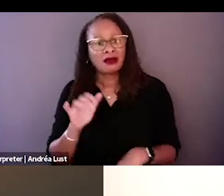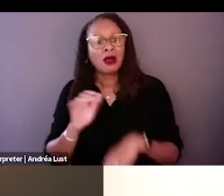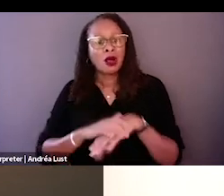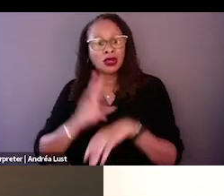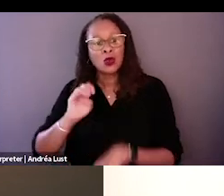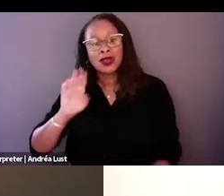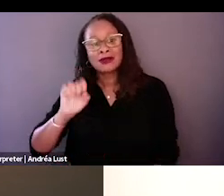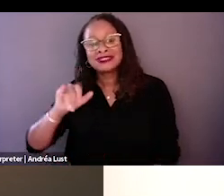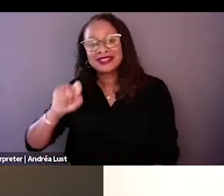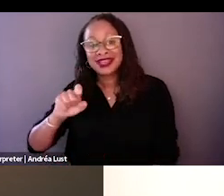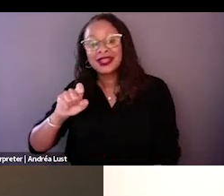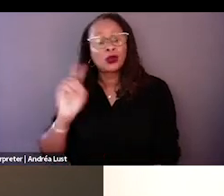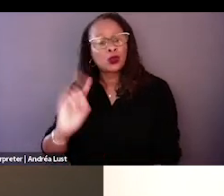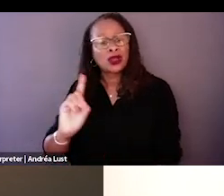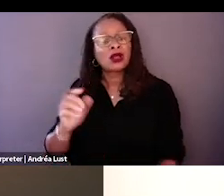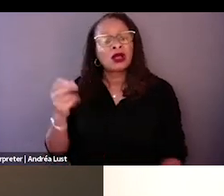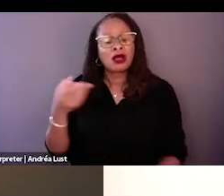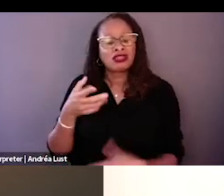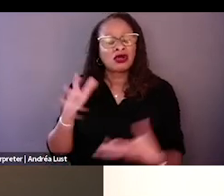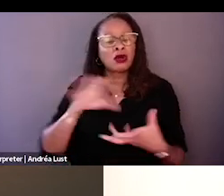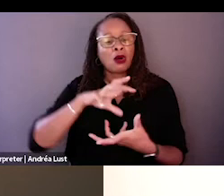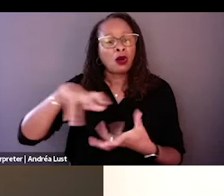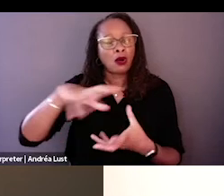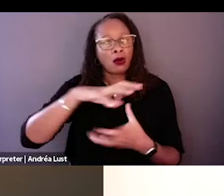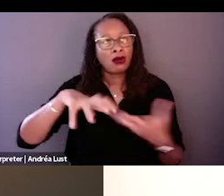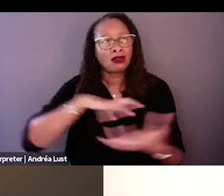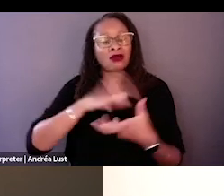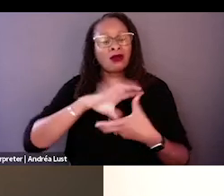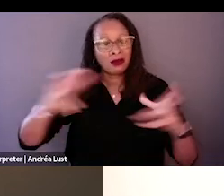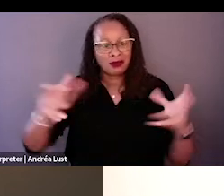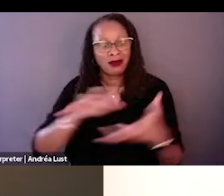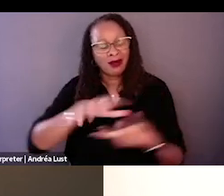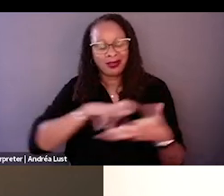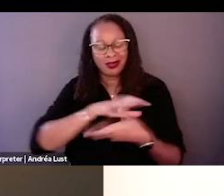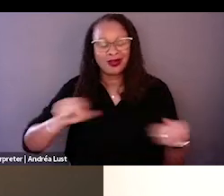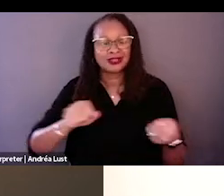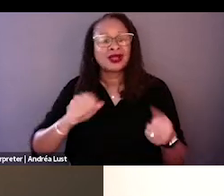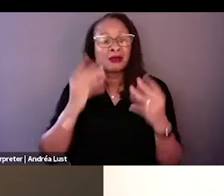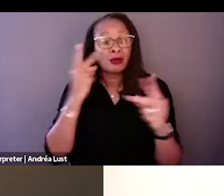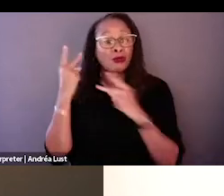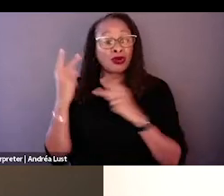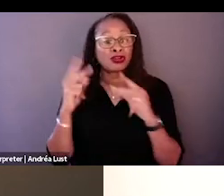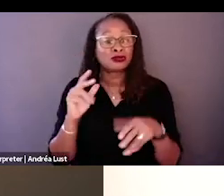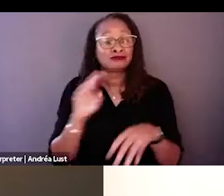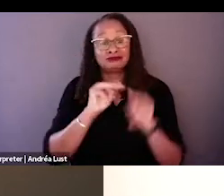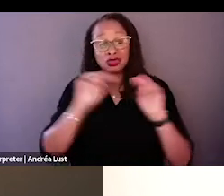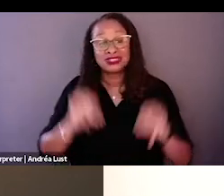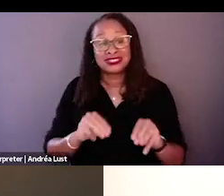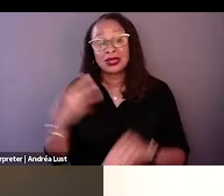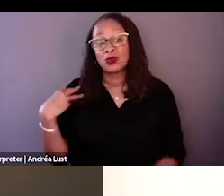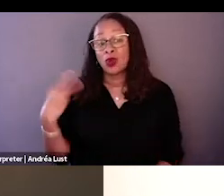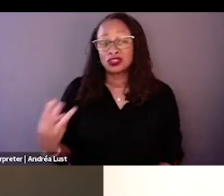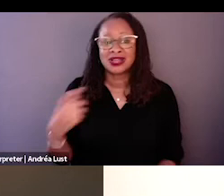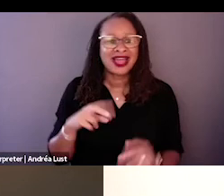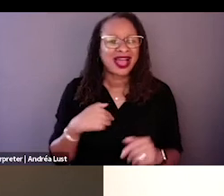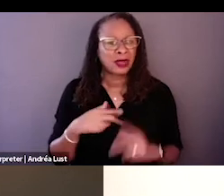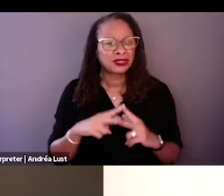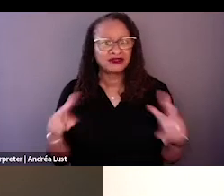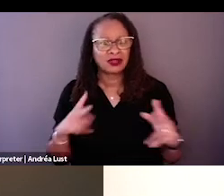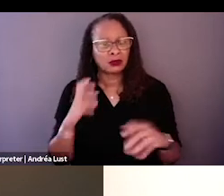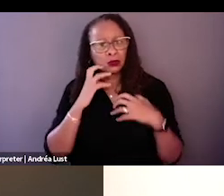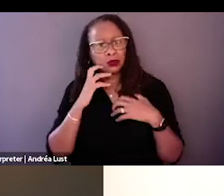So then I made a short version of -- let's say 25 minutes that was shown at the film festival.